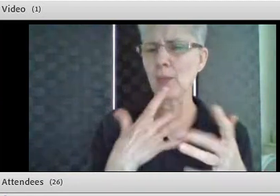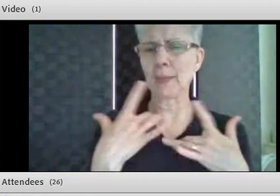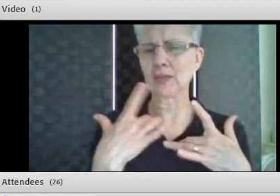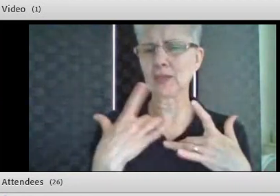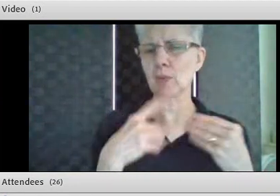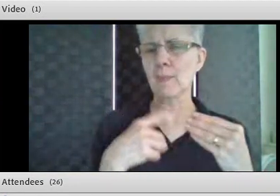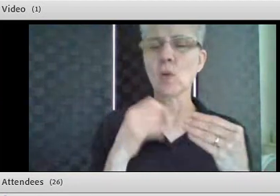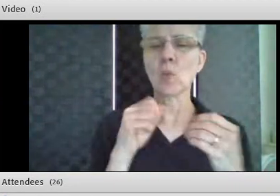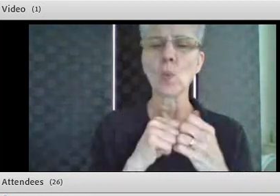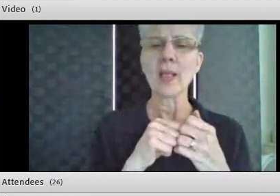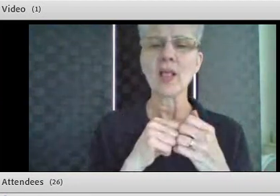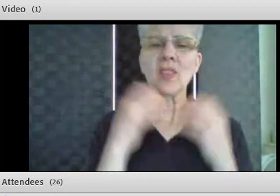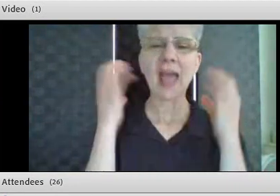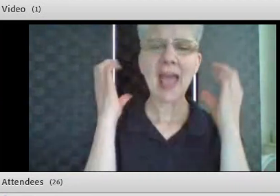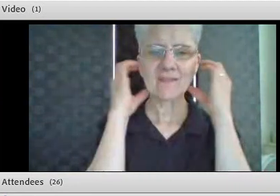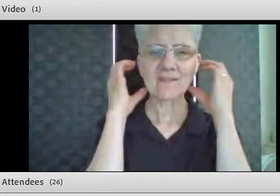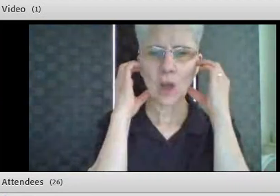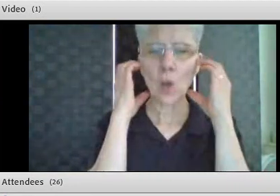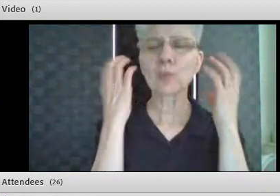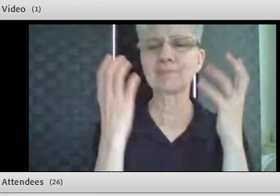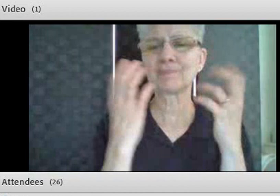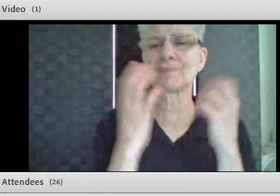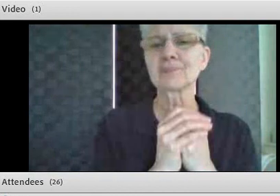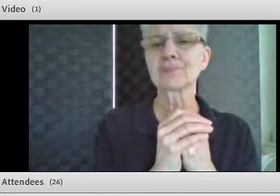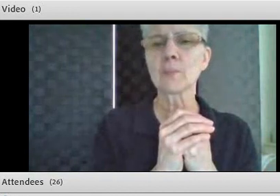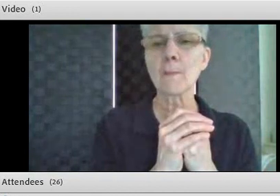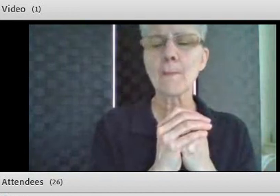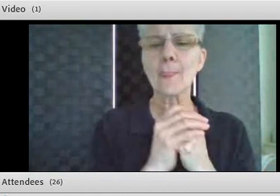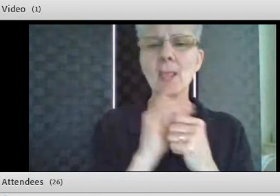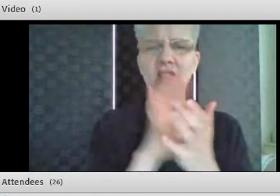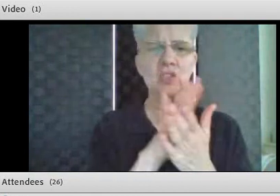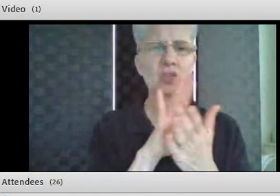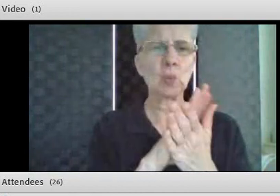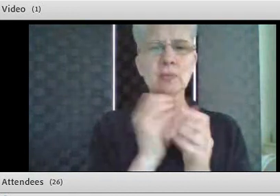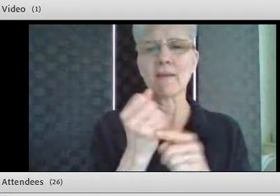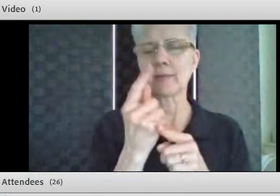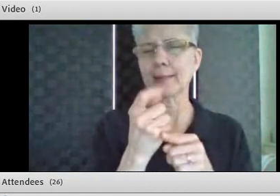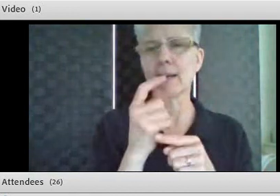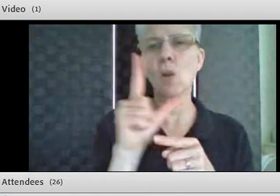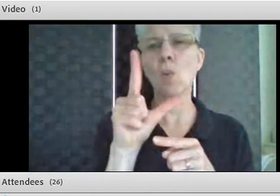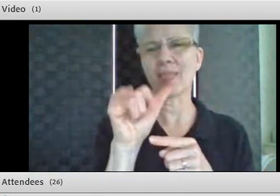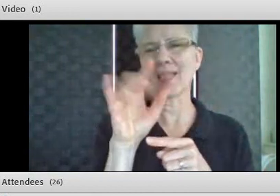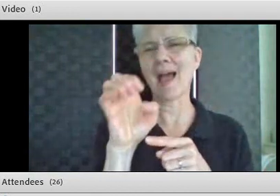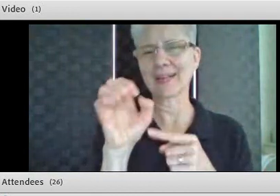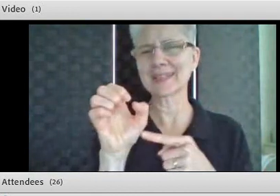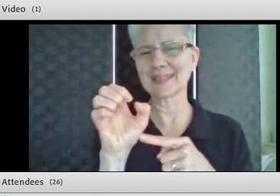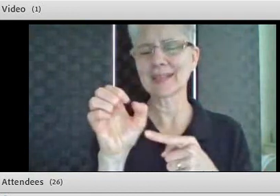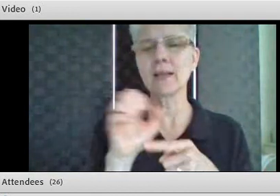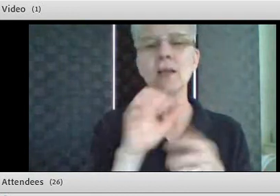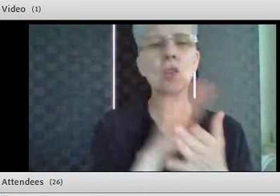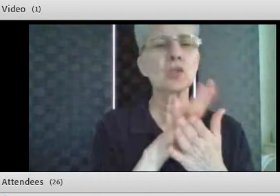They don't break as easily. The sound is just fine, and there are persistent issues, which you may want to worry about